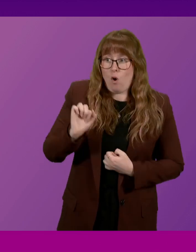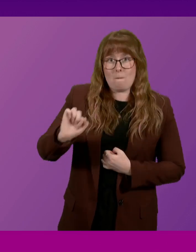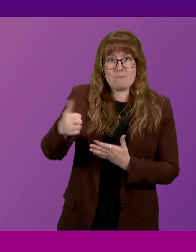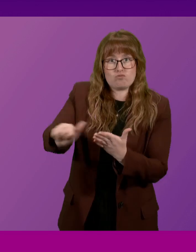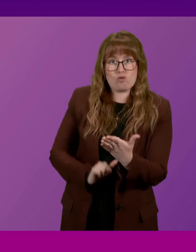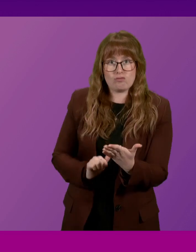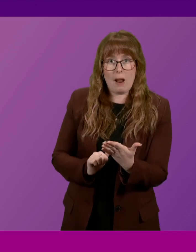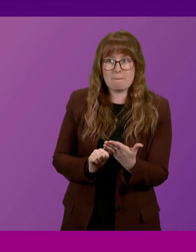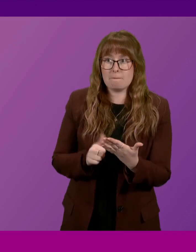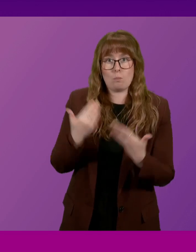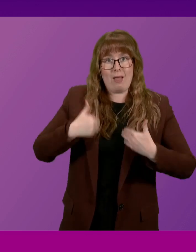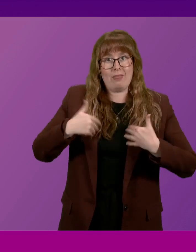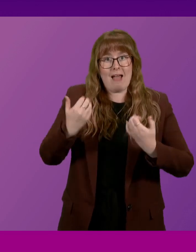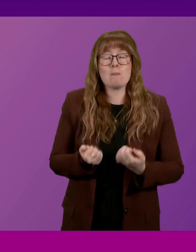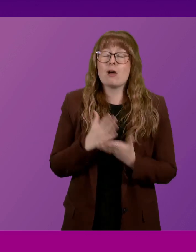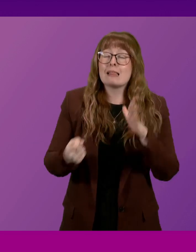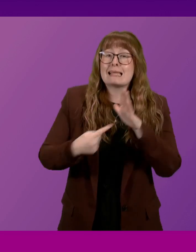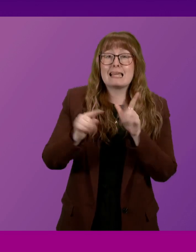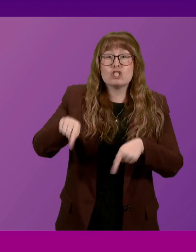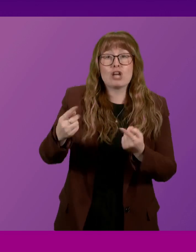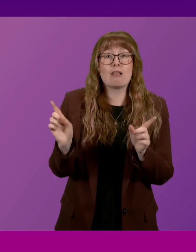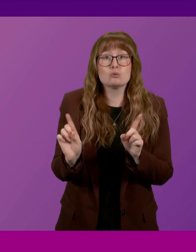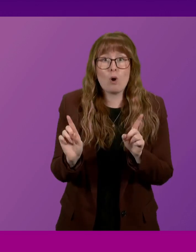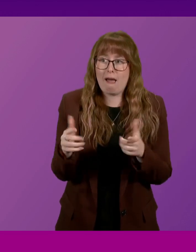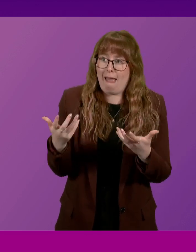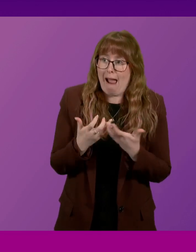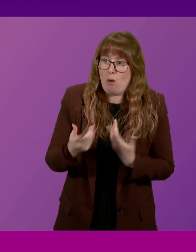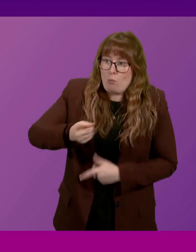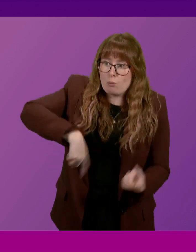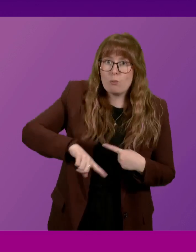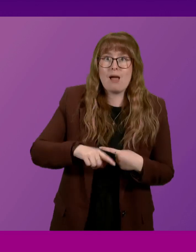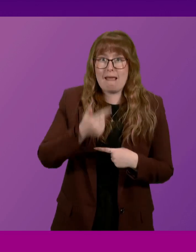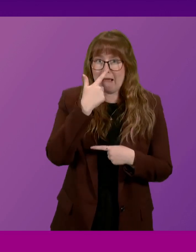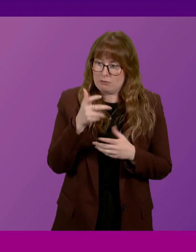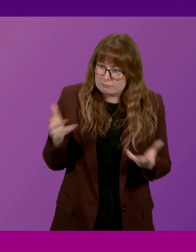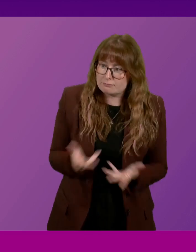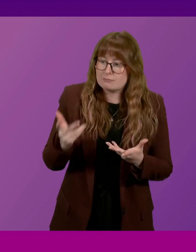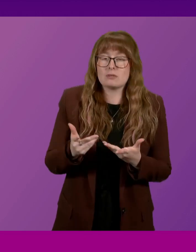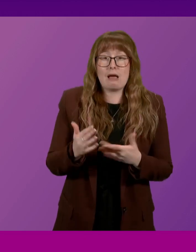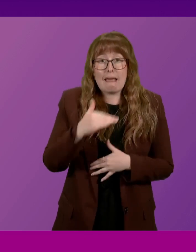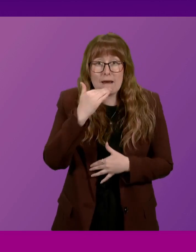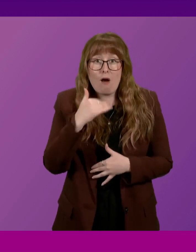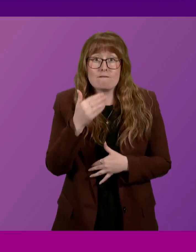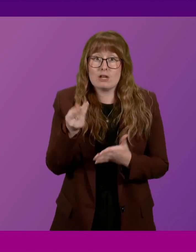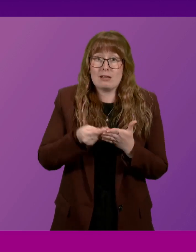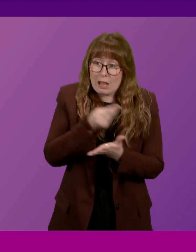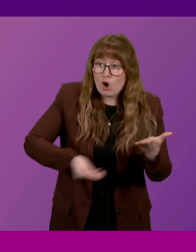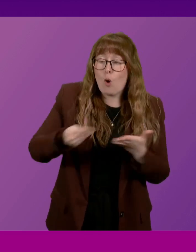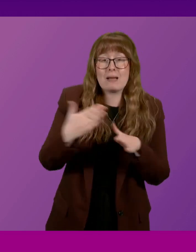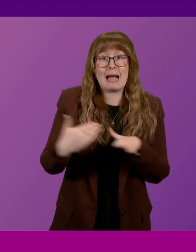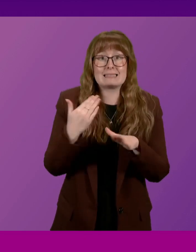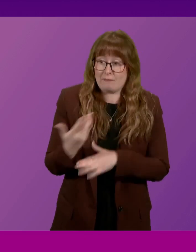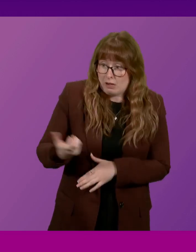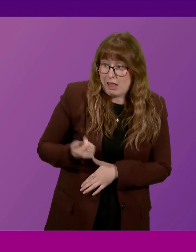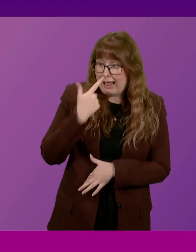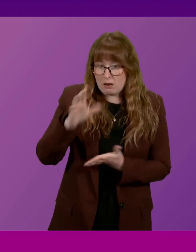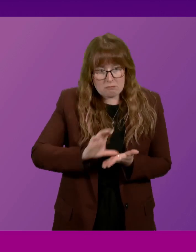The key challenge is how we generate sufficient economic activity to support our investment in